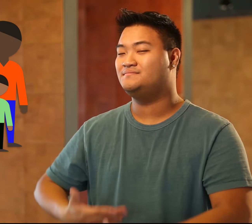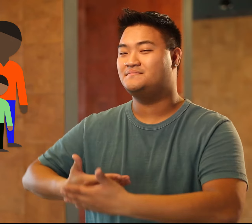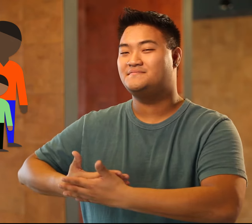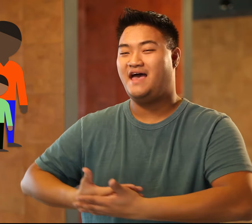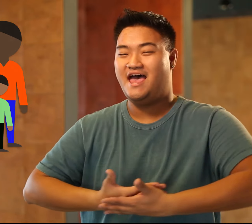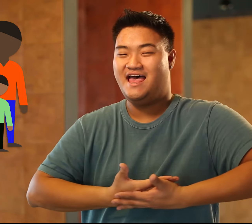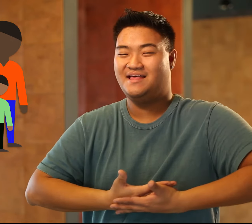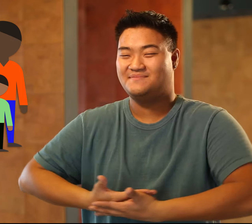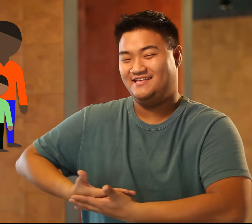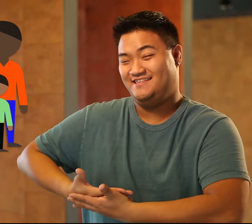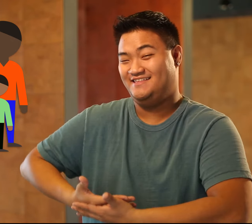baby